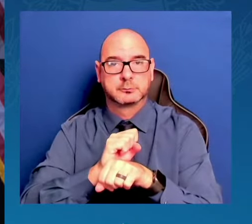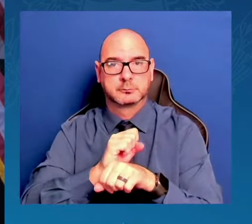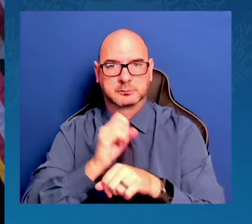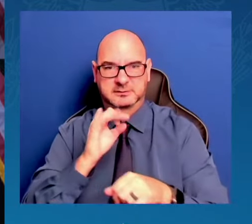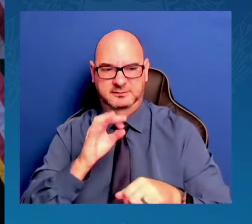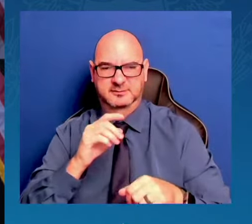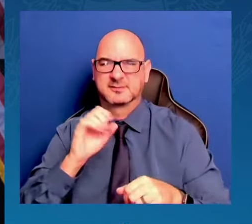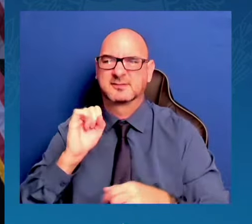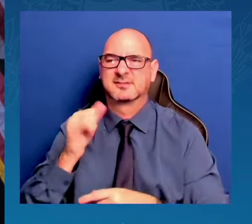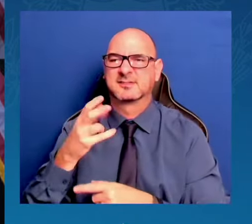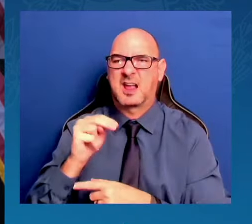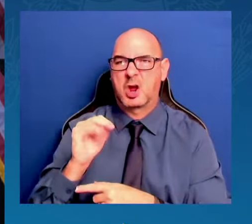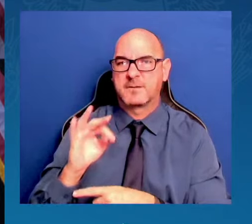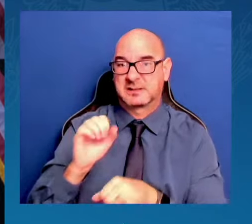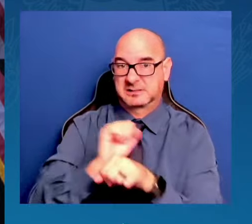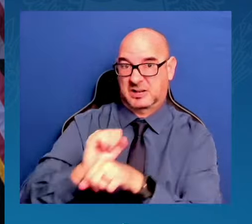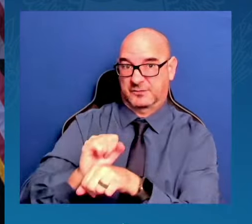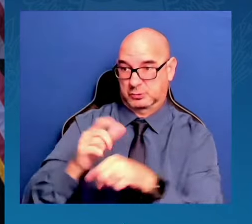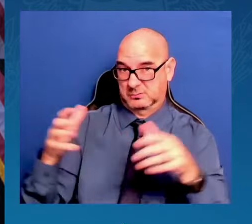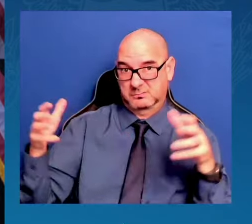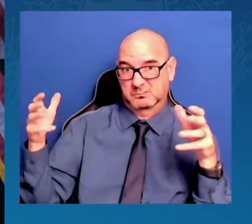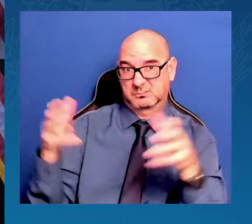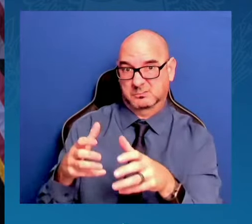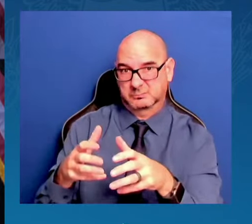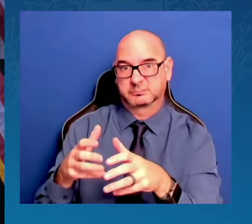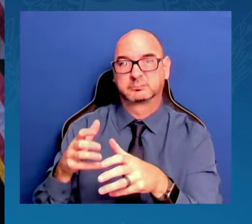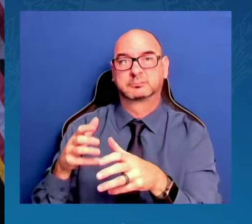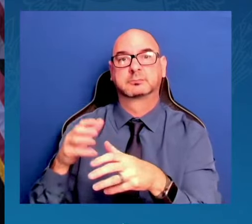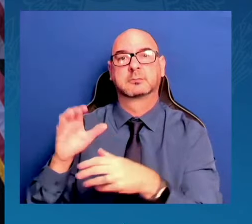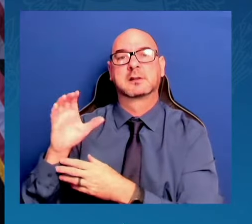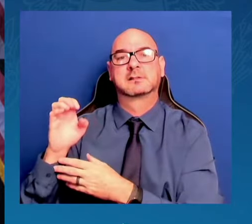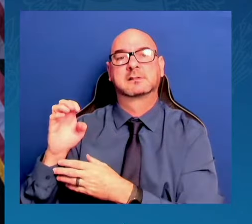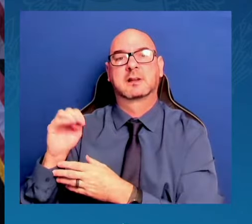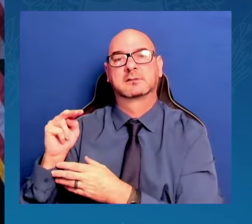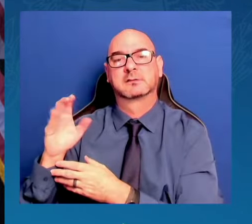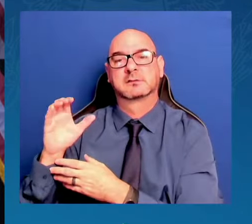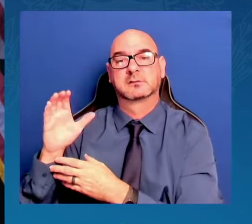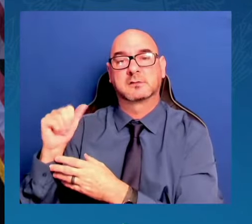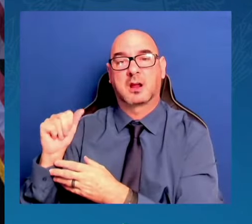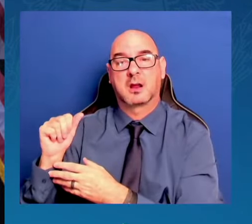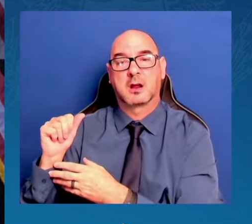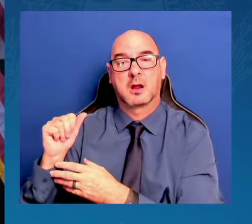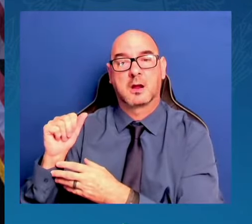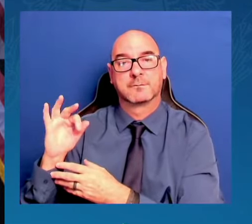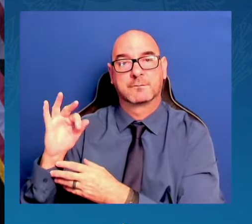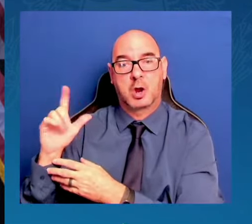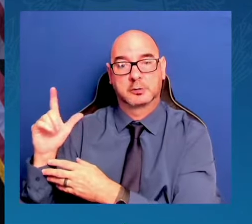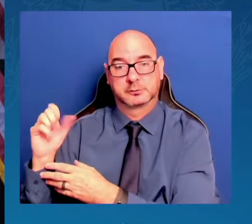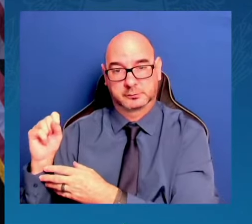to secure a woman's right to vote --